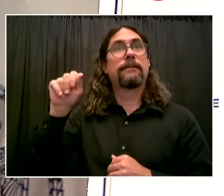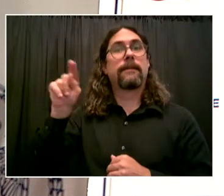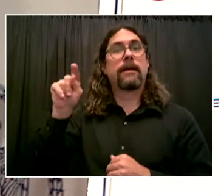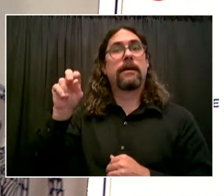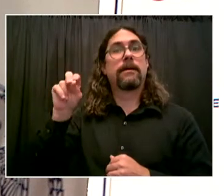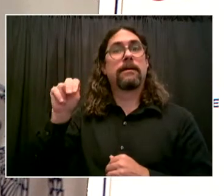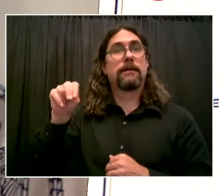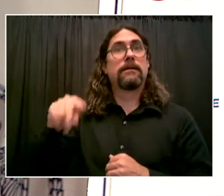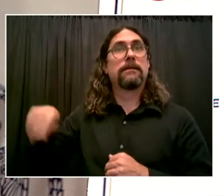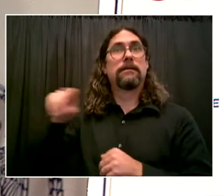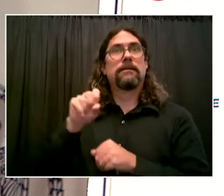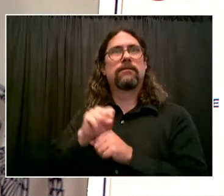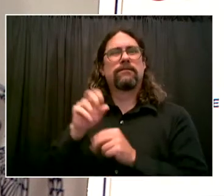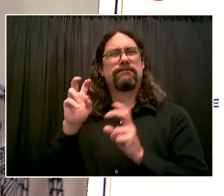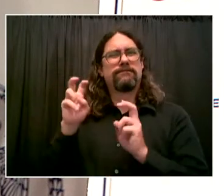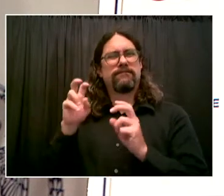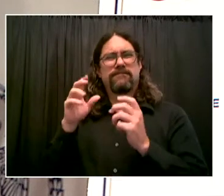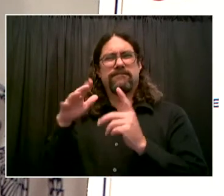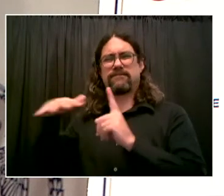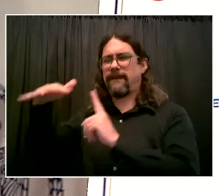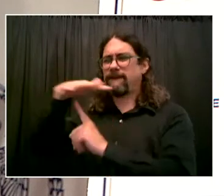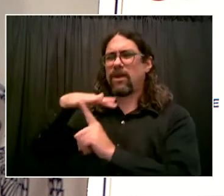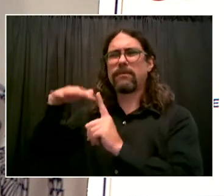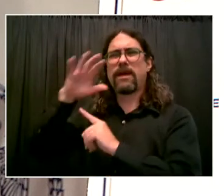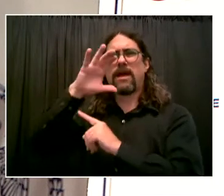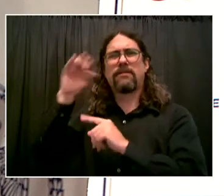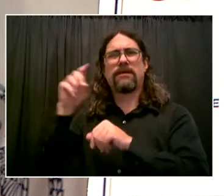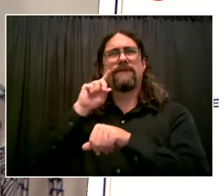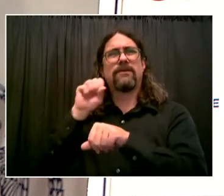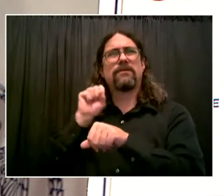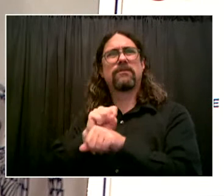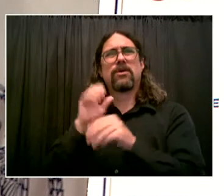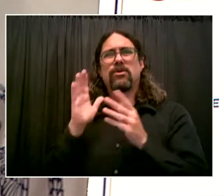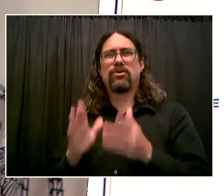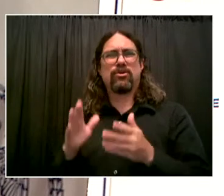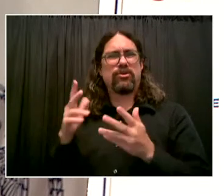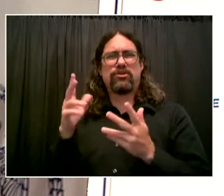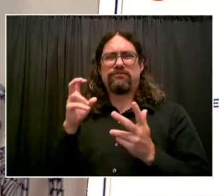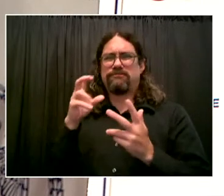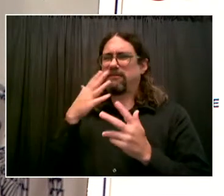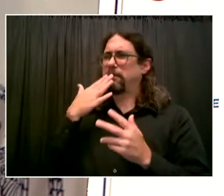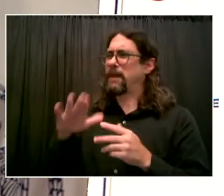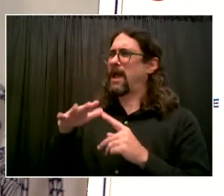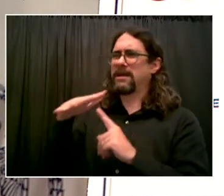LCAOTIONS? I HAVE HAD A CHALLENGING